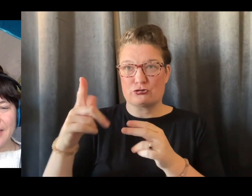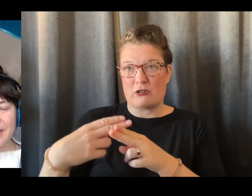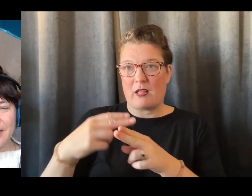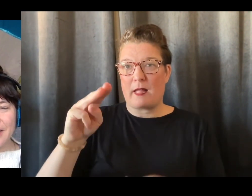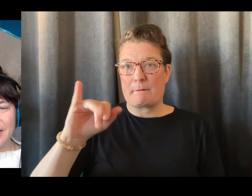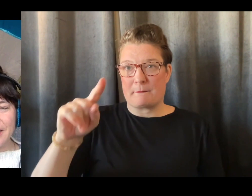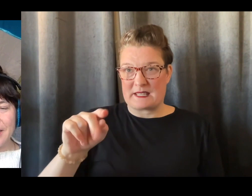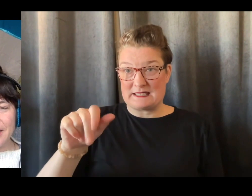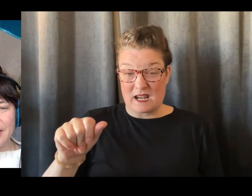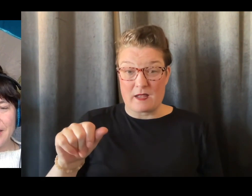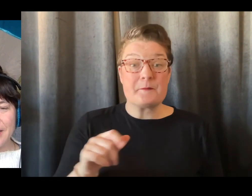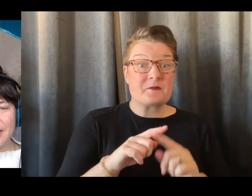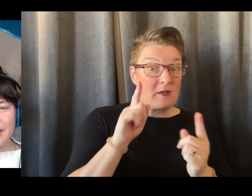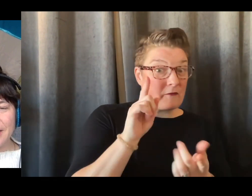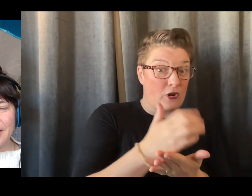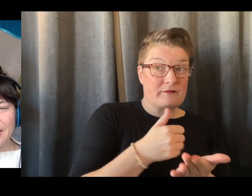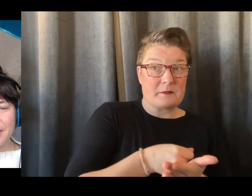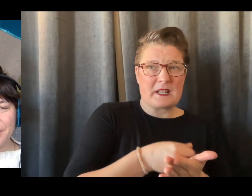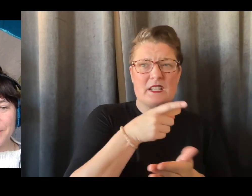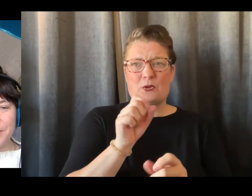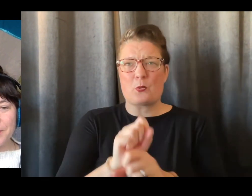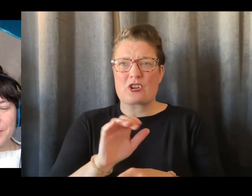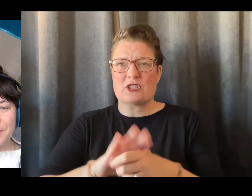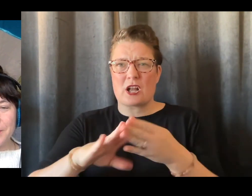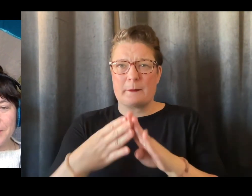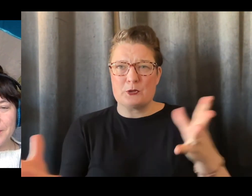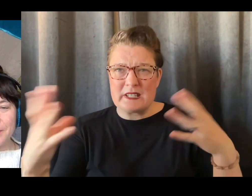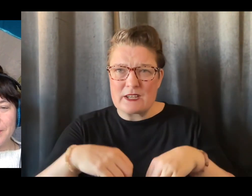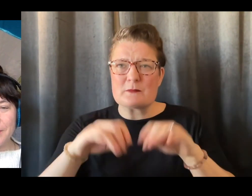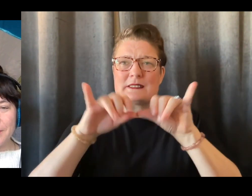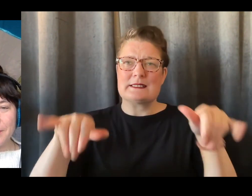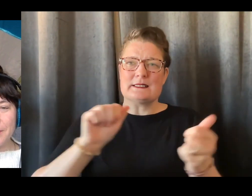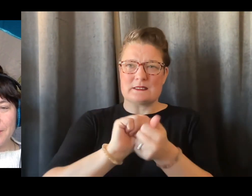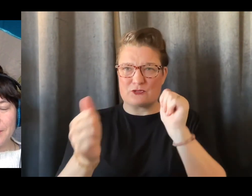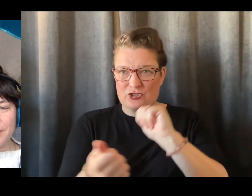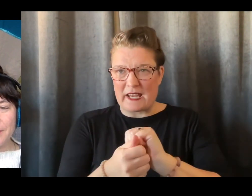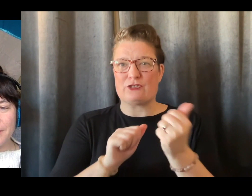complex challenges impacting communities on Dakota land / Twin Cities, Minnesota.